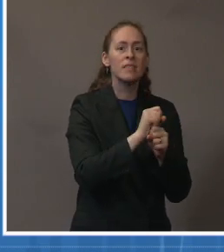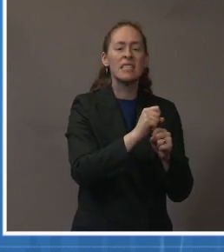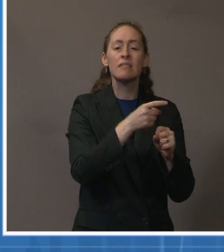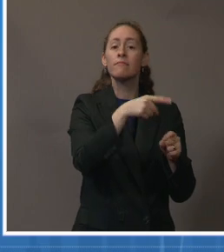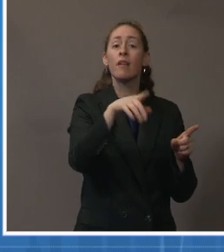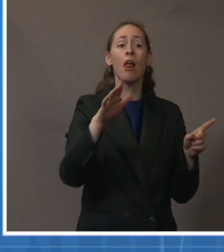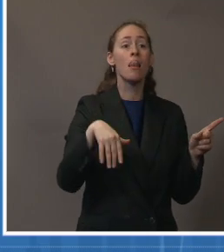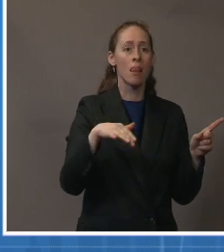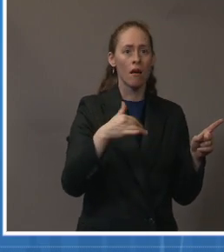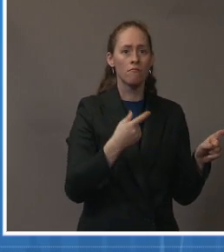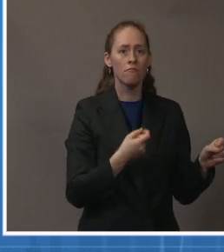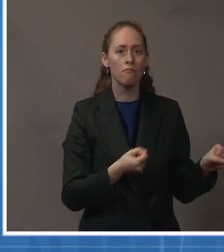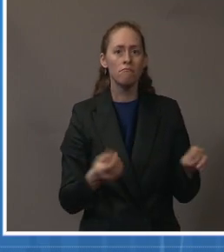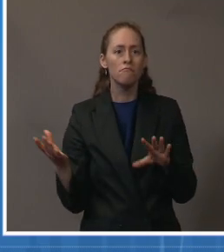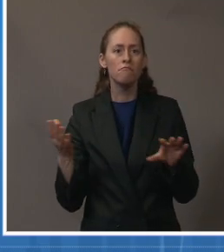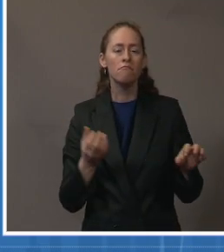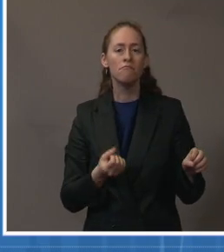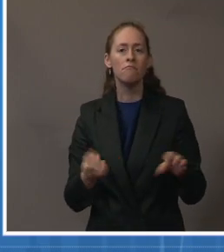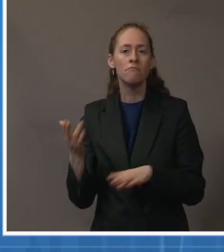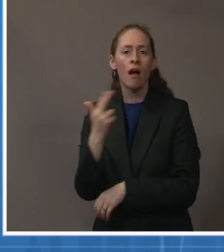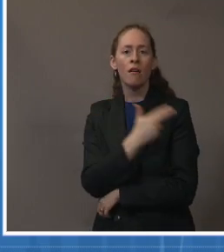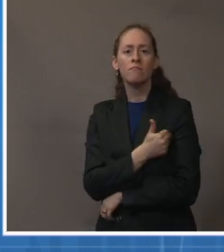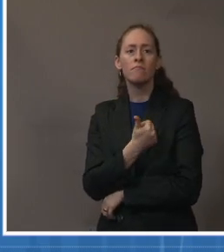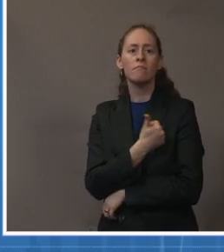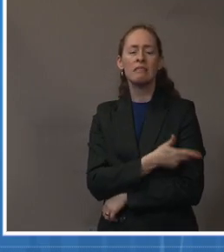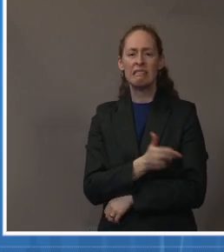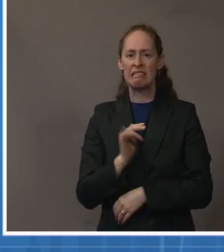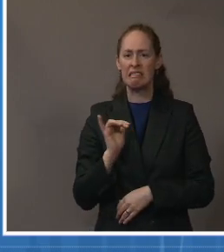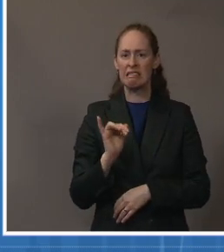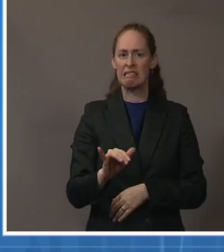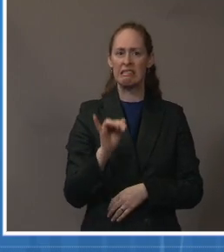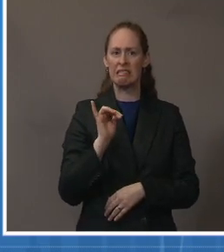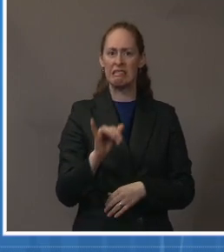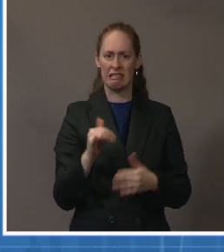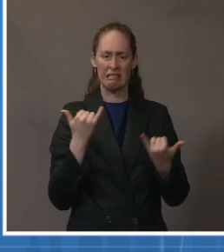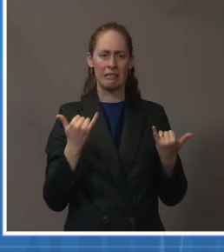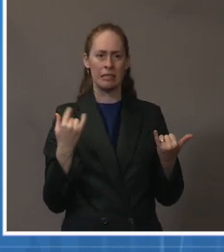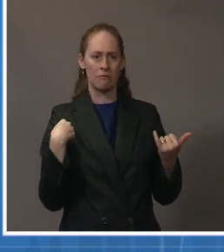More concerning were the number of adolescents admitted to the hospital who required treatment